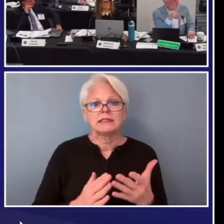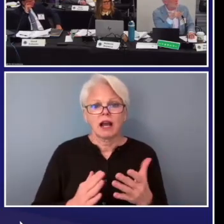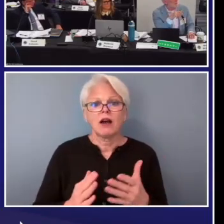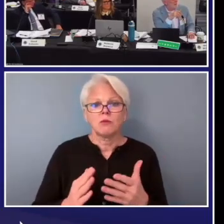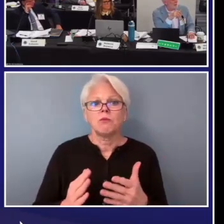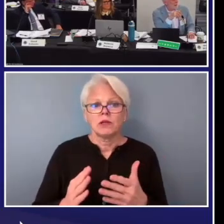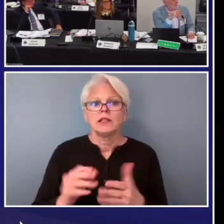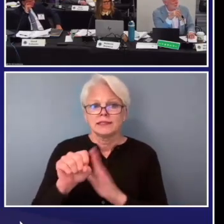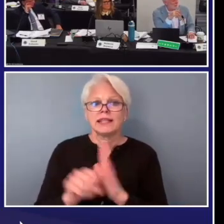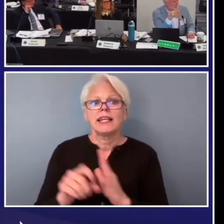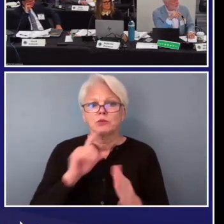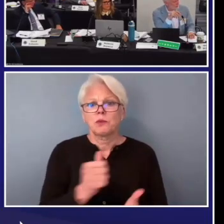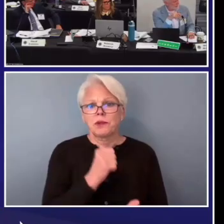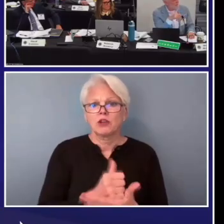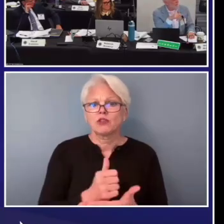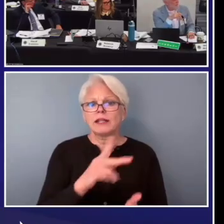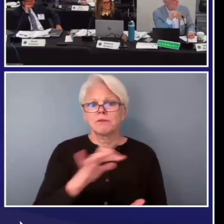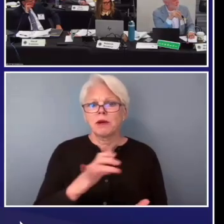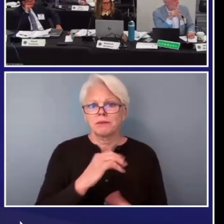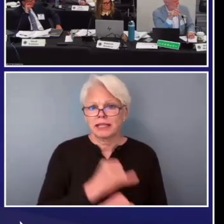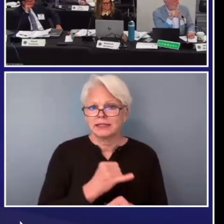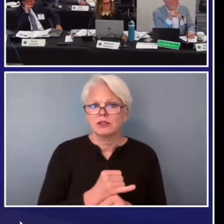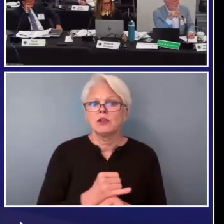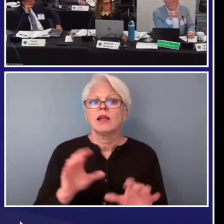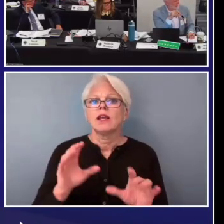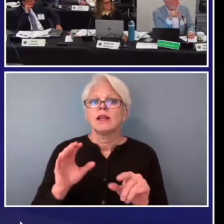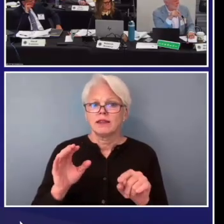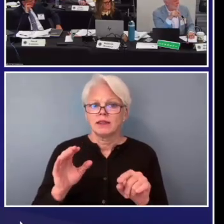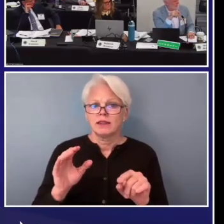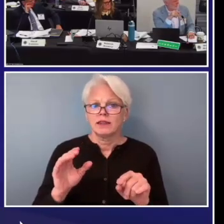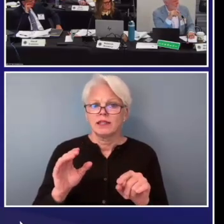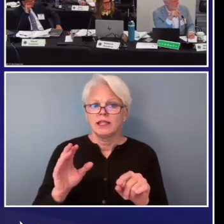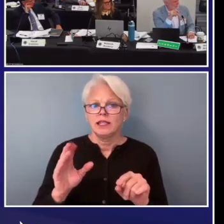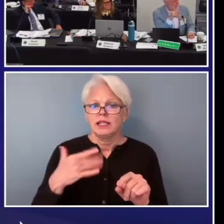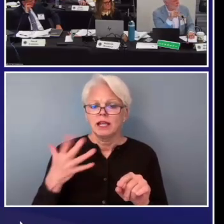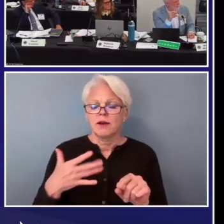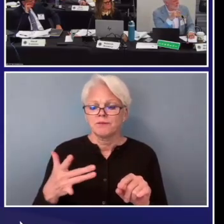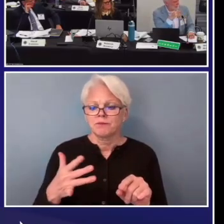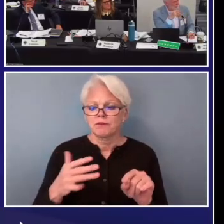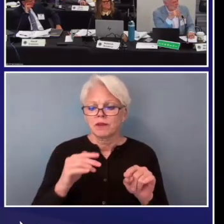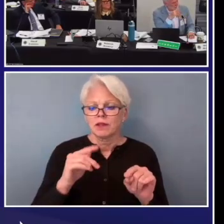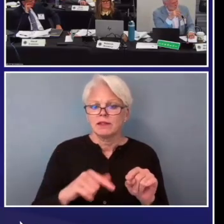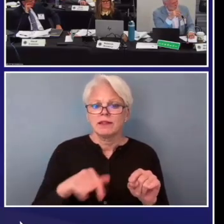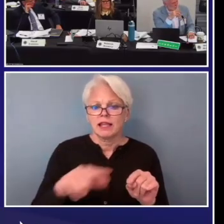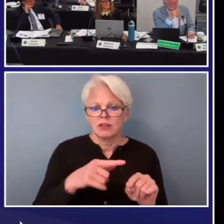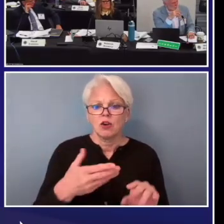Um, the agency itself, um, um, that had preceded was not necessarily incorporated